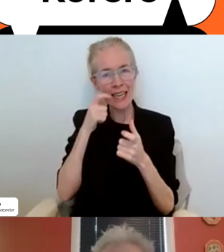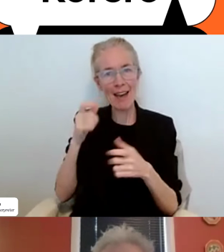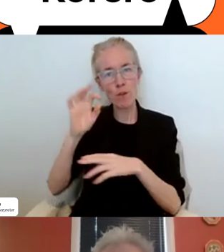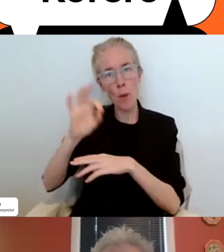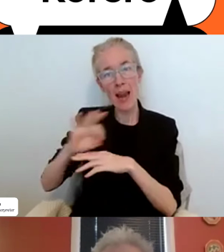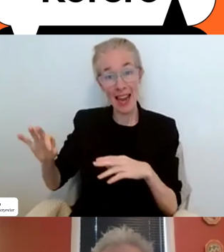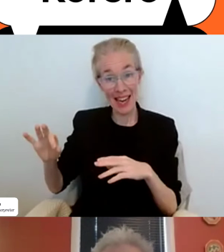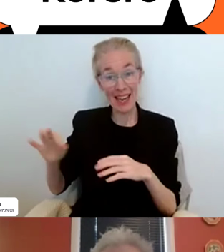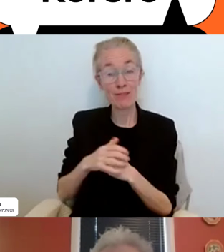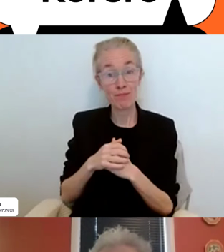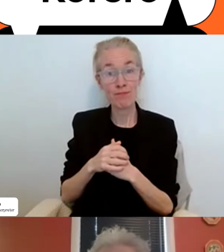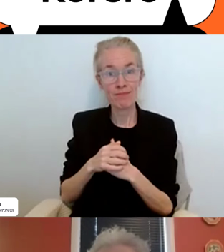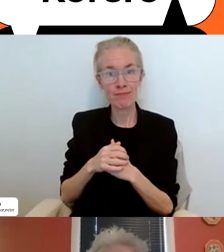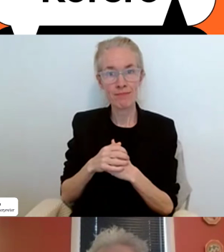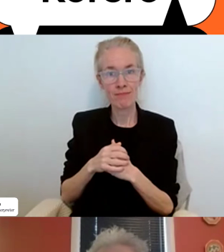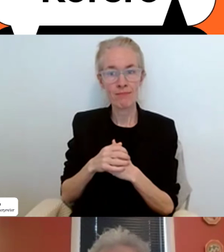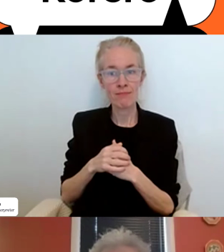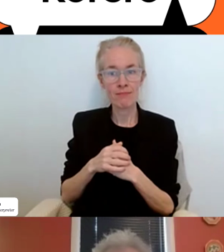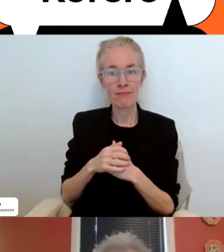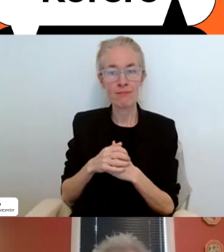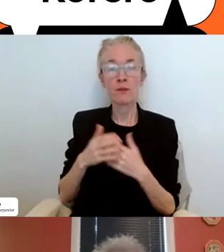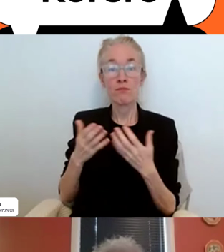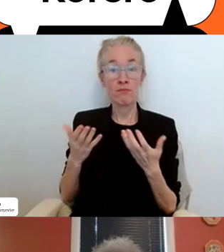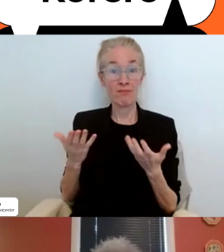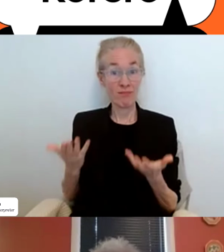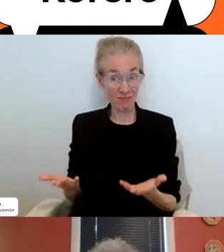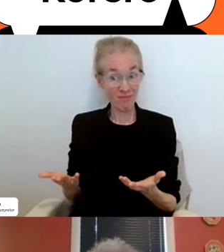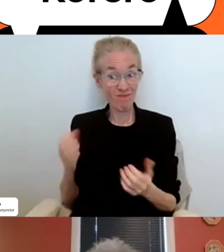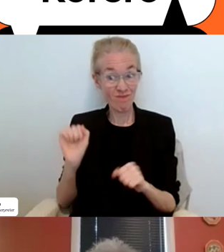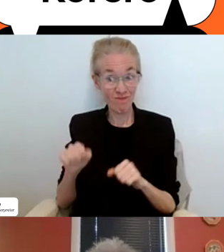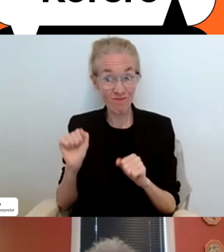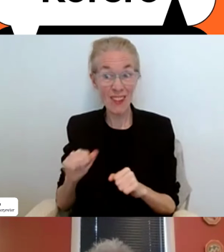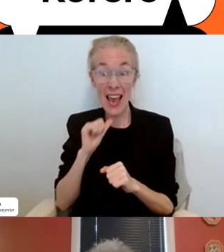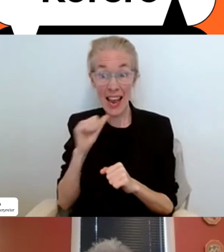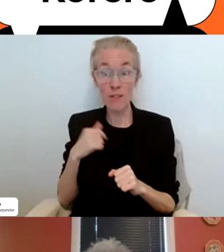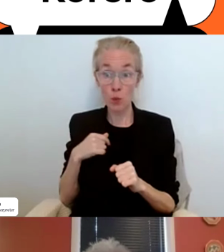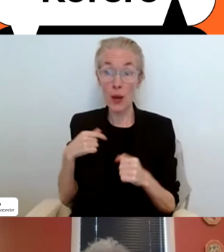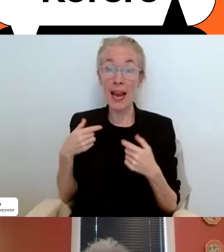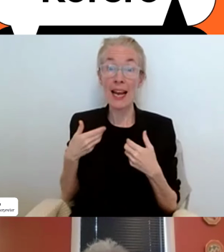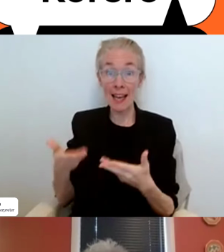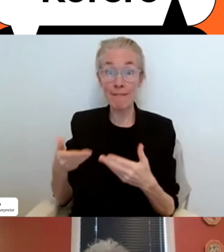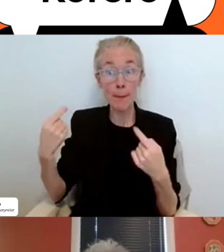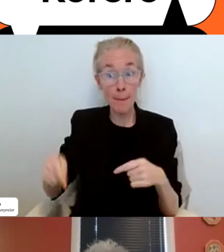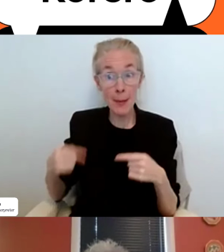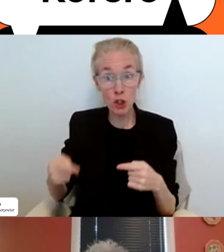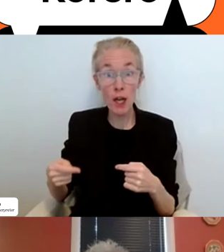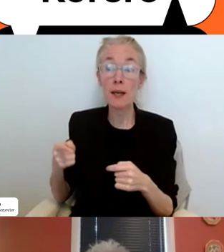factors. So that then becomes something that we would go to our planning